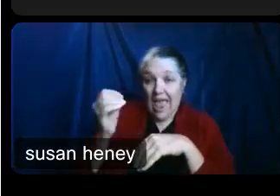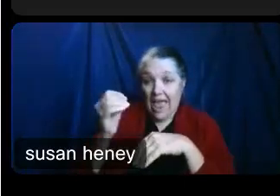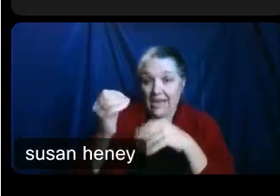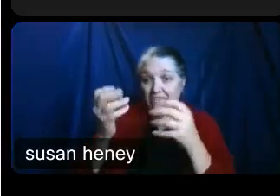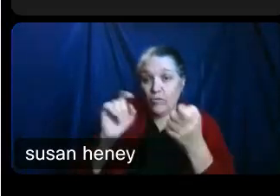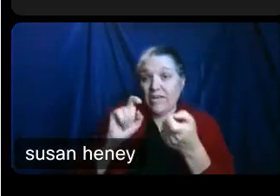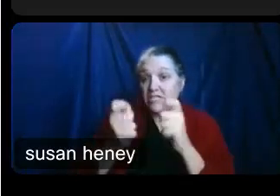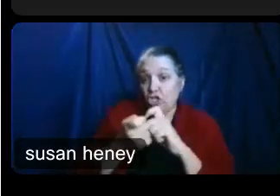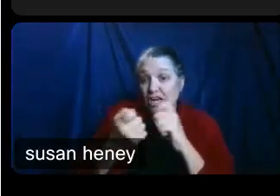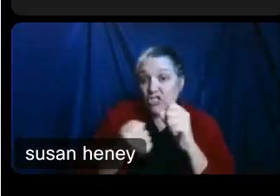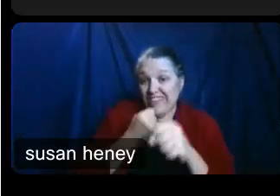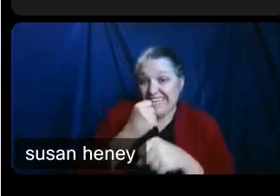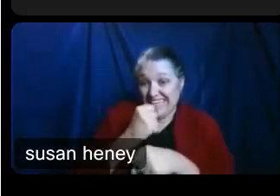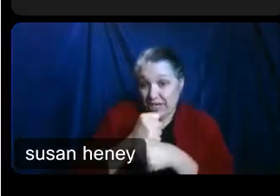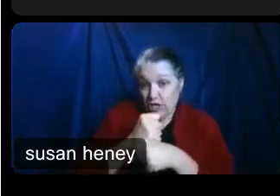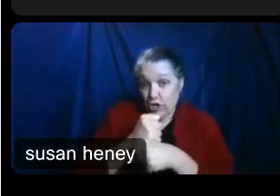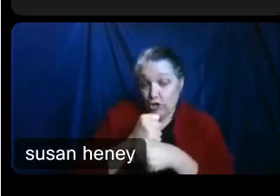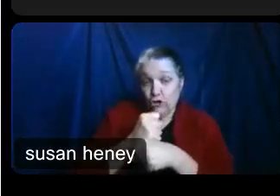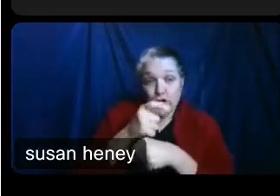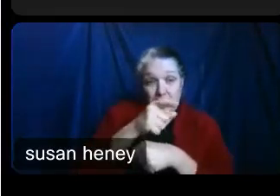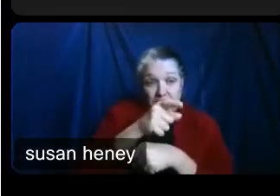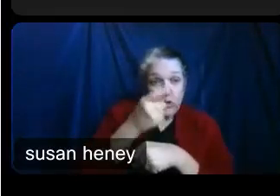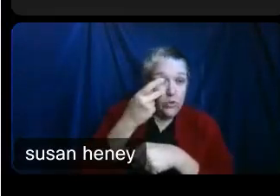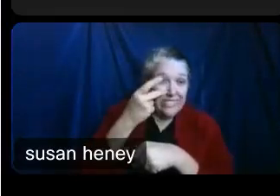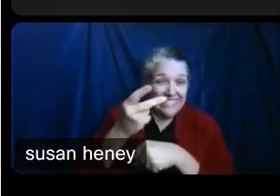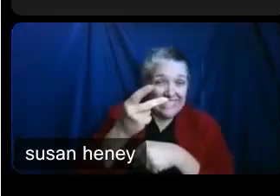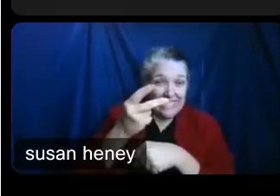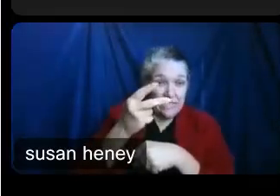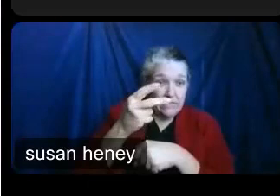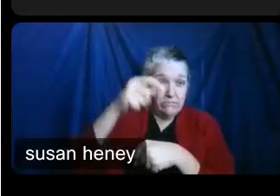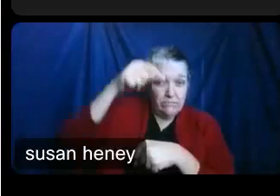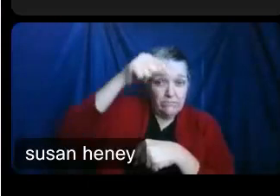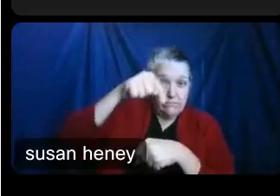years, you'll use this drop down here, this is the downward facing arrow right next to